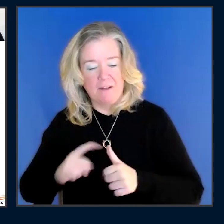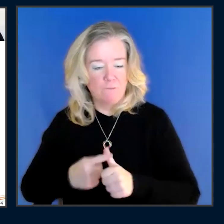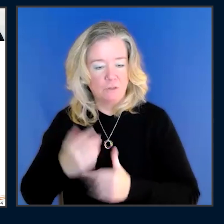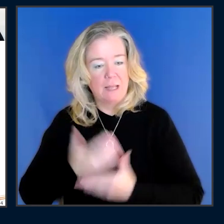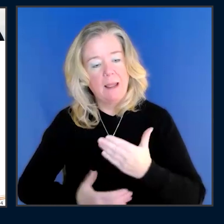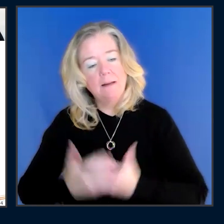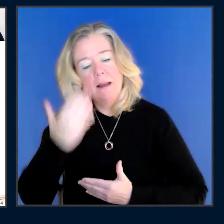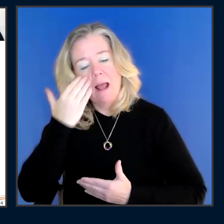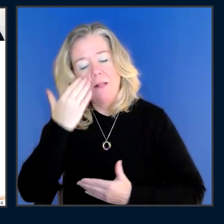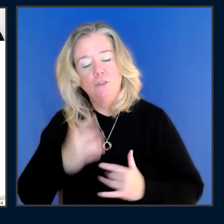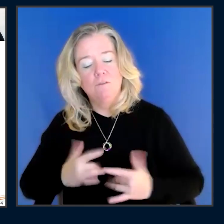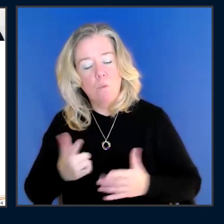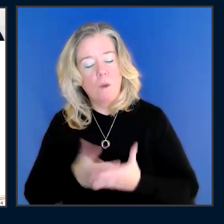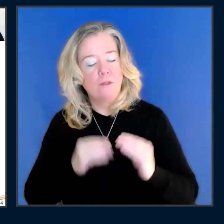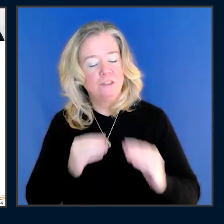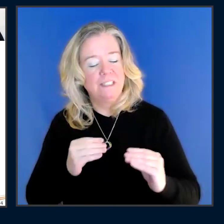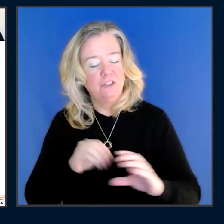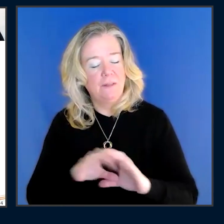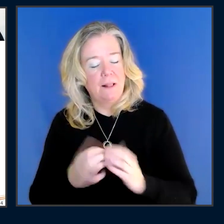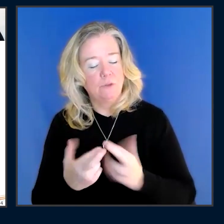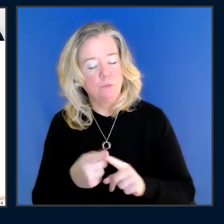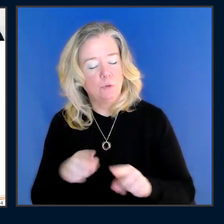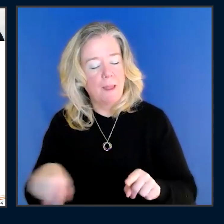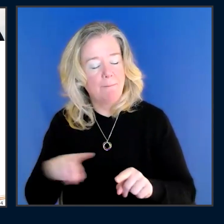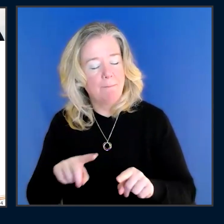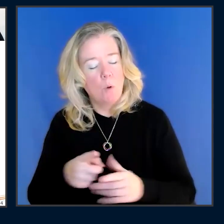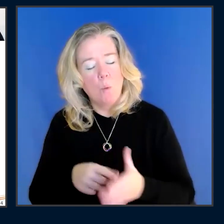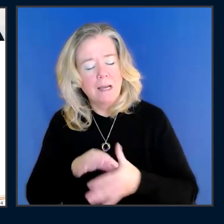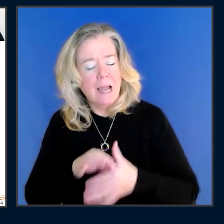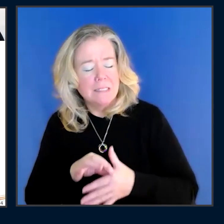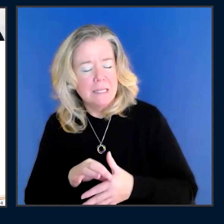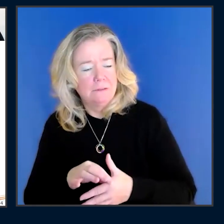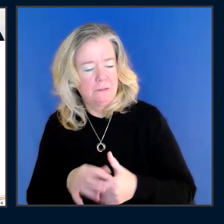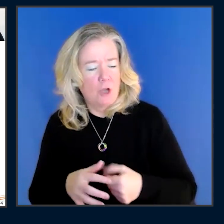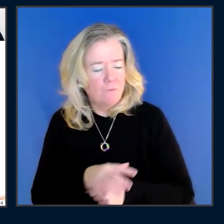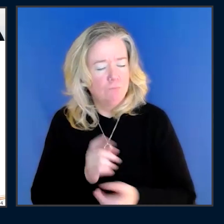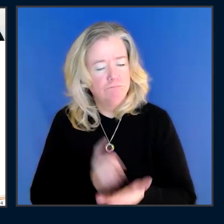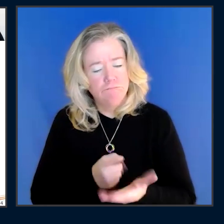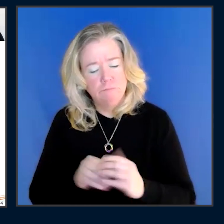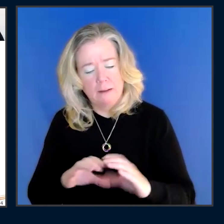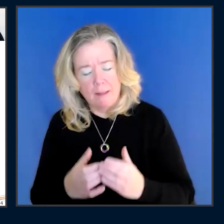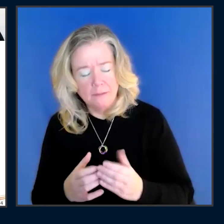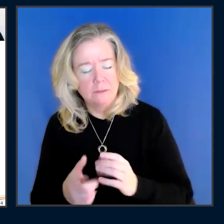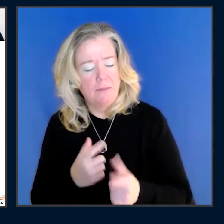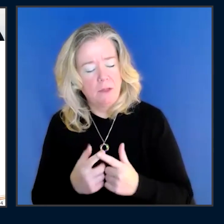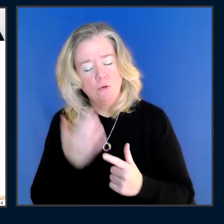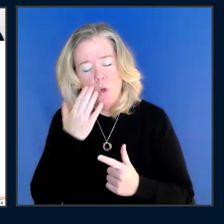have that firsthand knowledge of what's being taught in the class, what content is being covered?